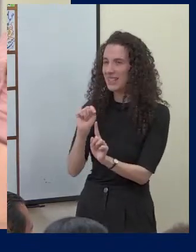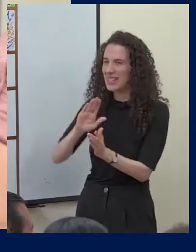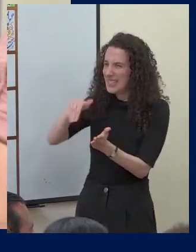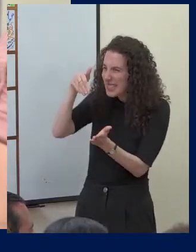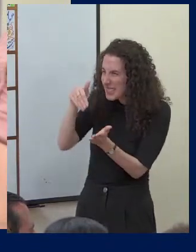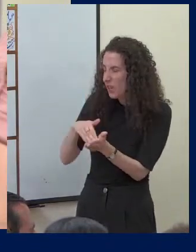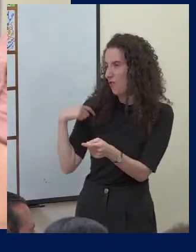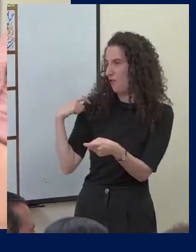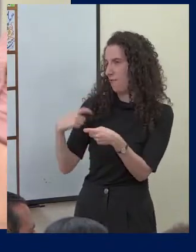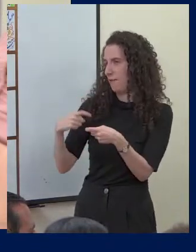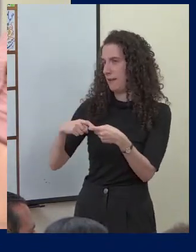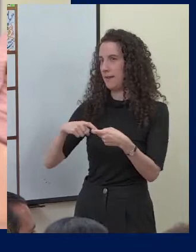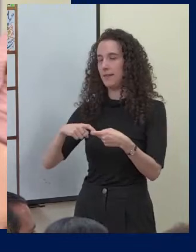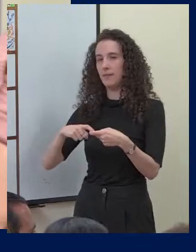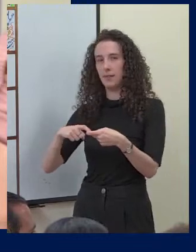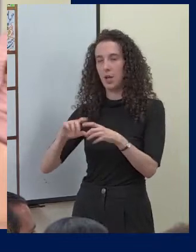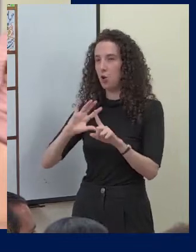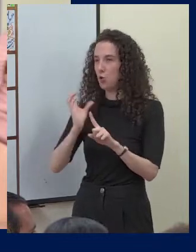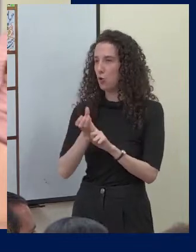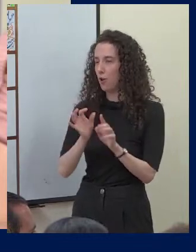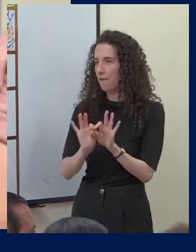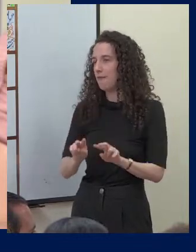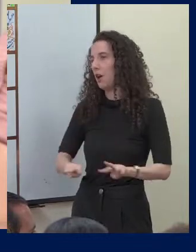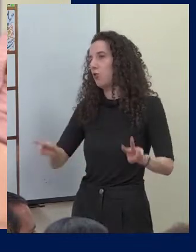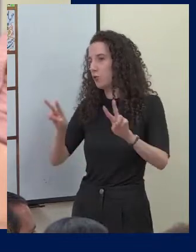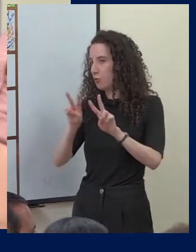involves education, commitment, the family.